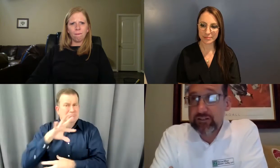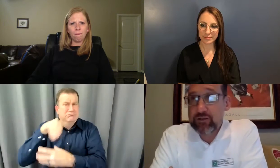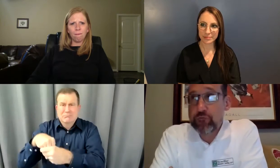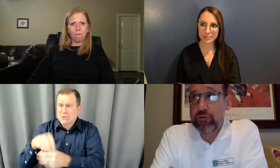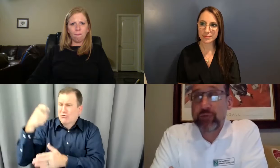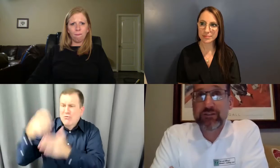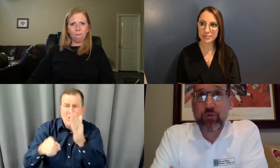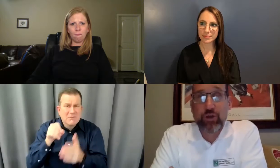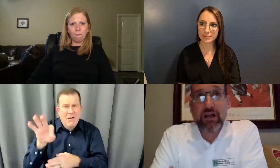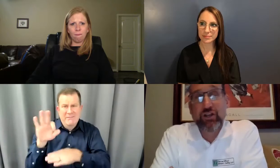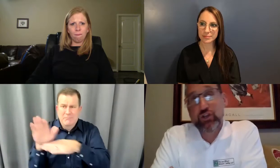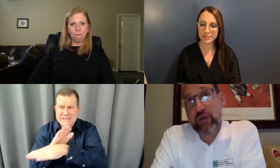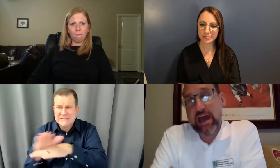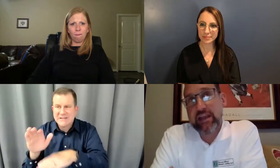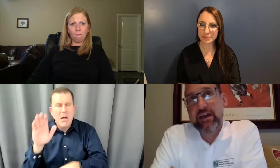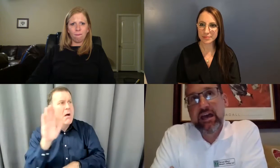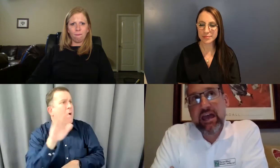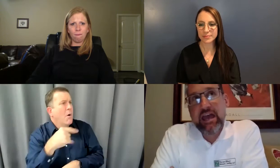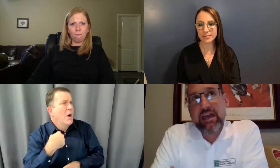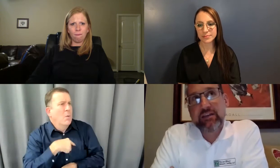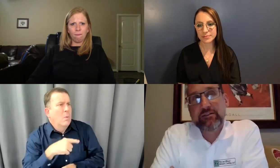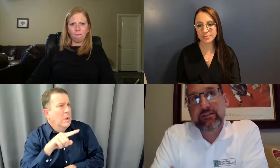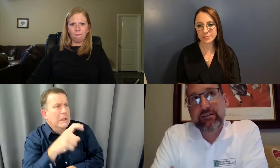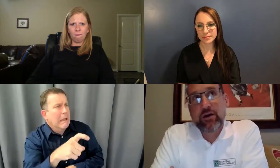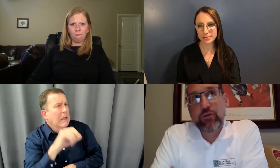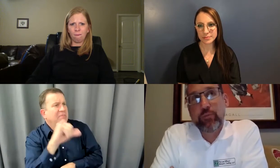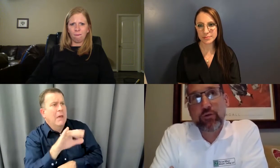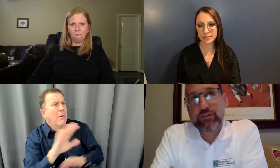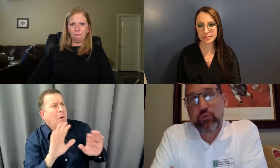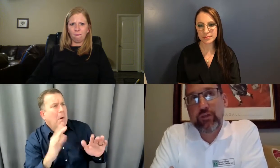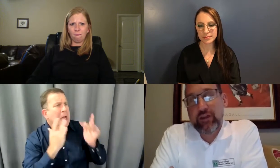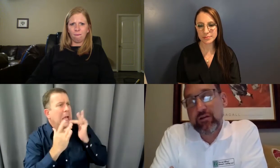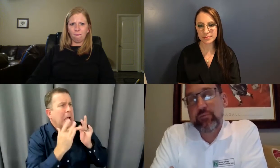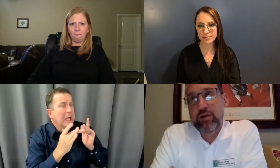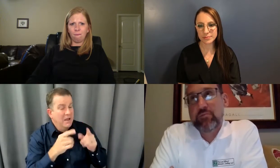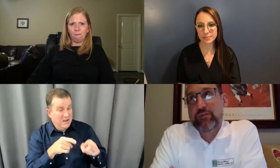And so for them to say, we're not gonna do that, and to tell the person with a hearing impairment